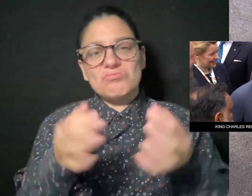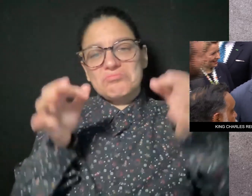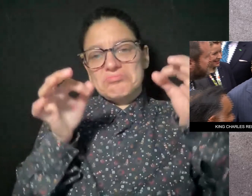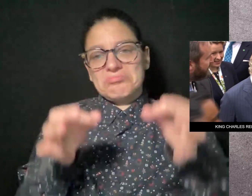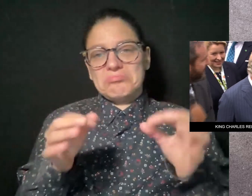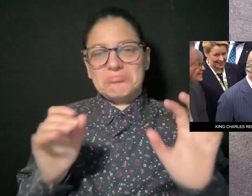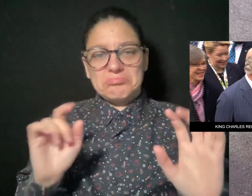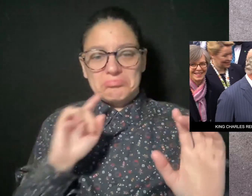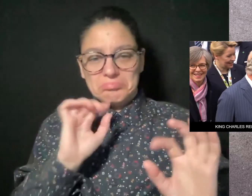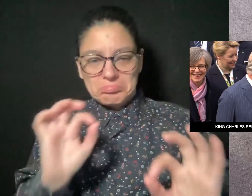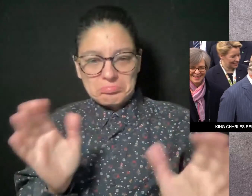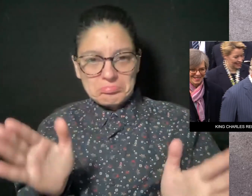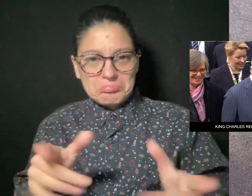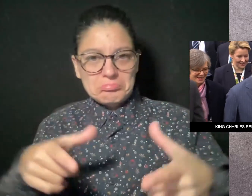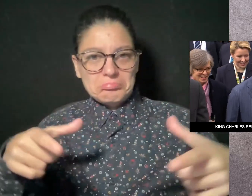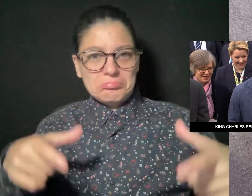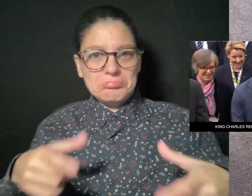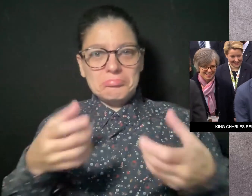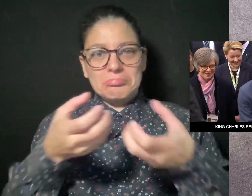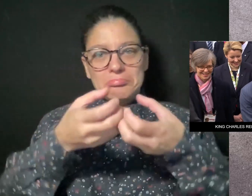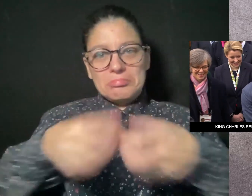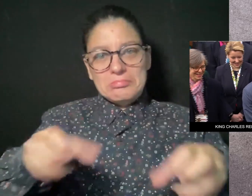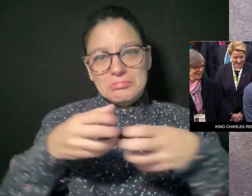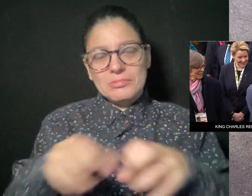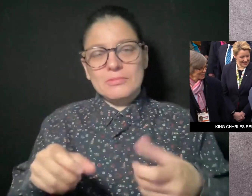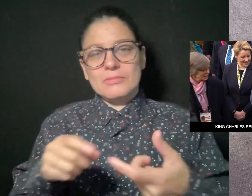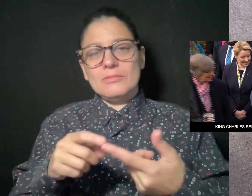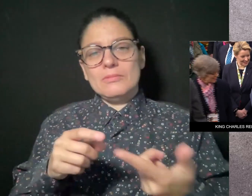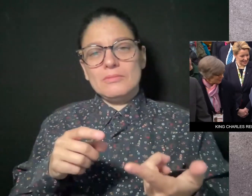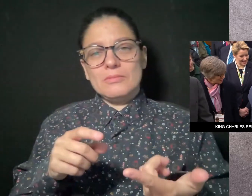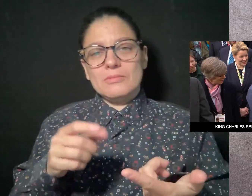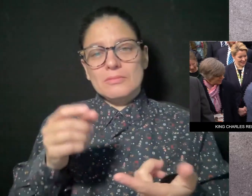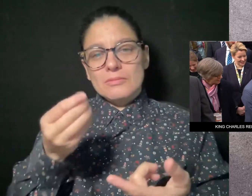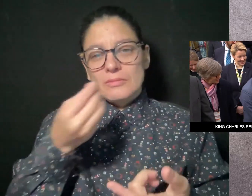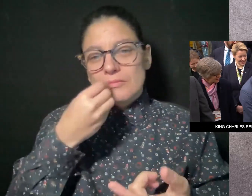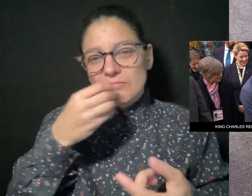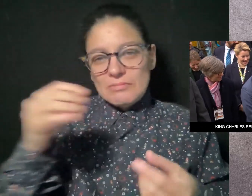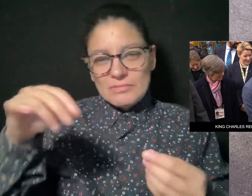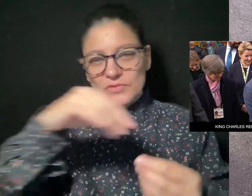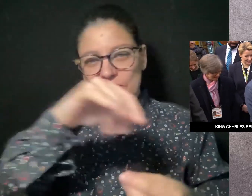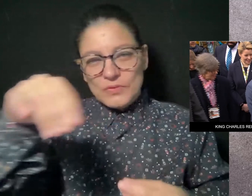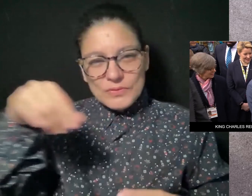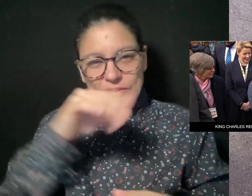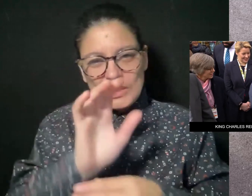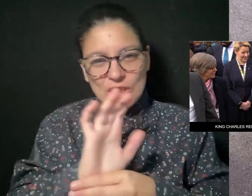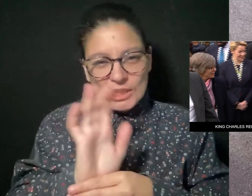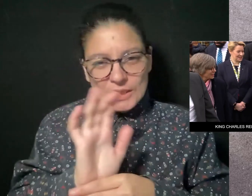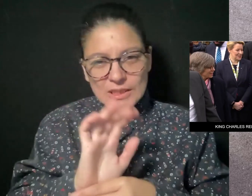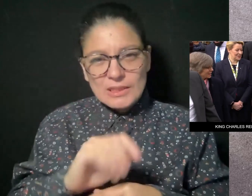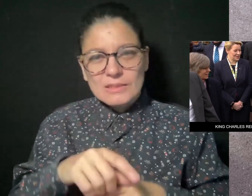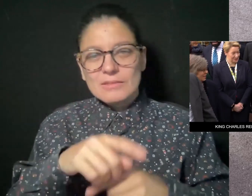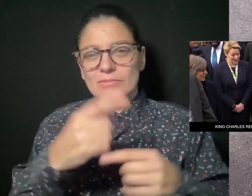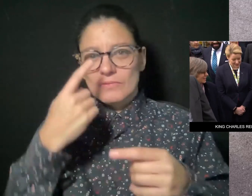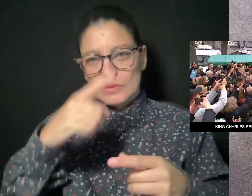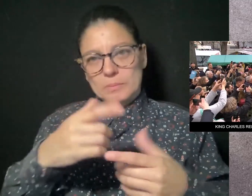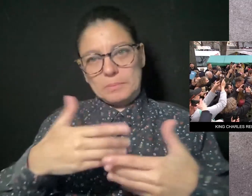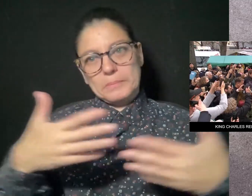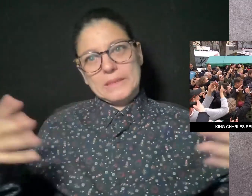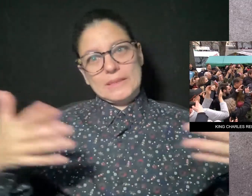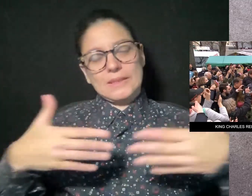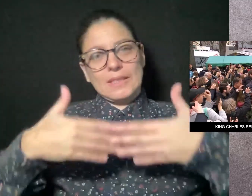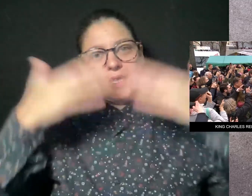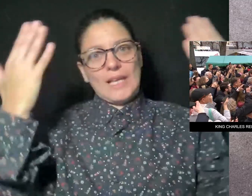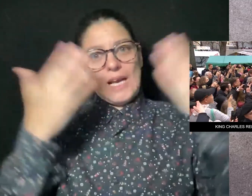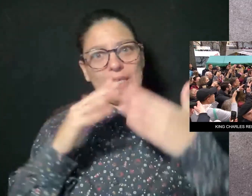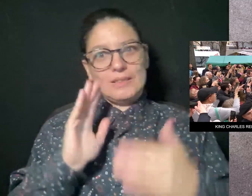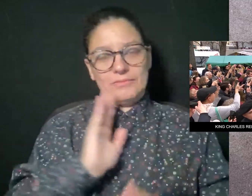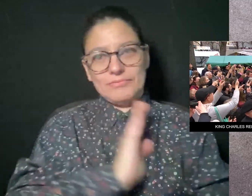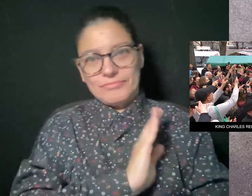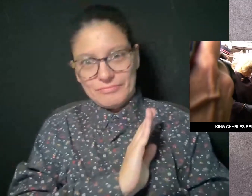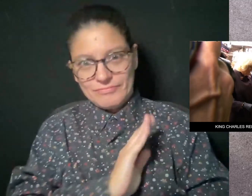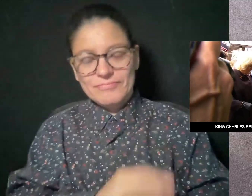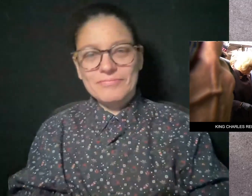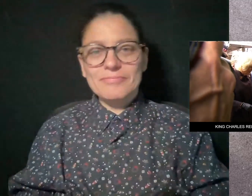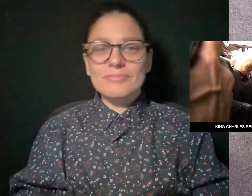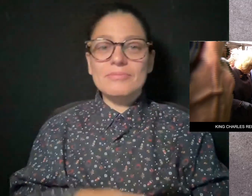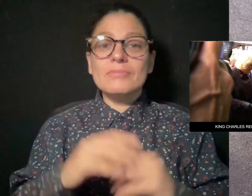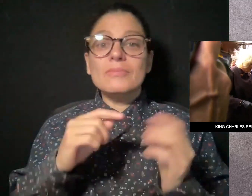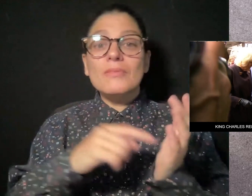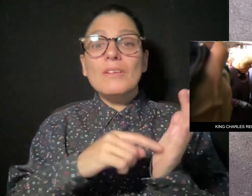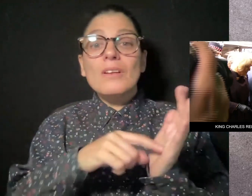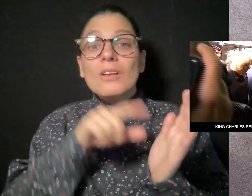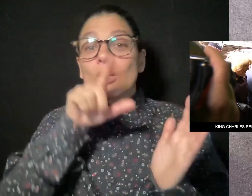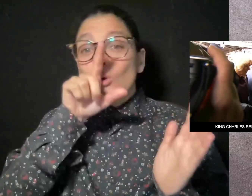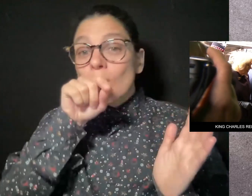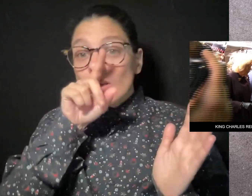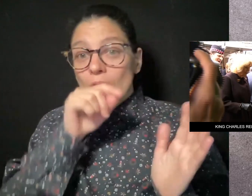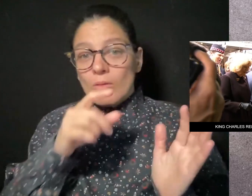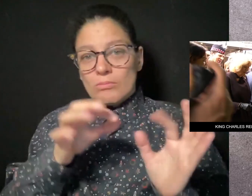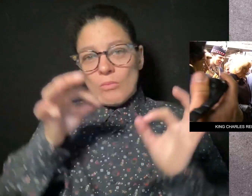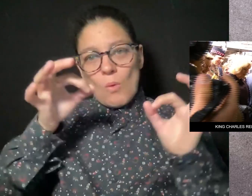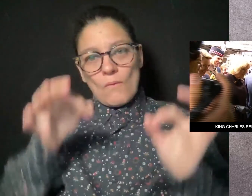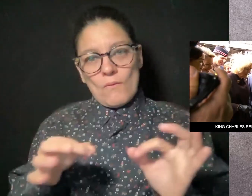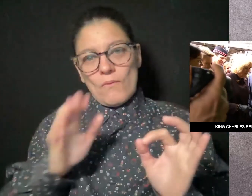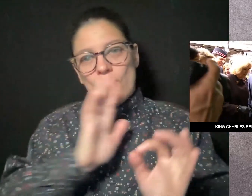featured on his big day